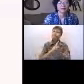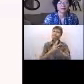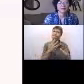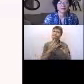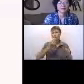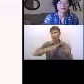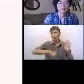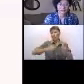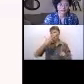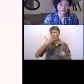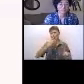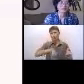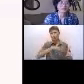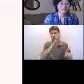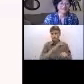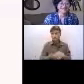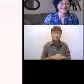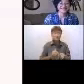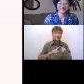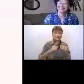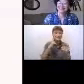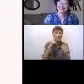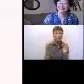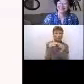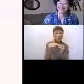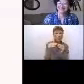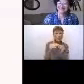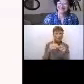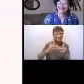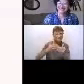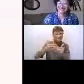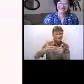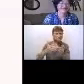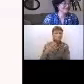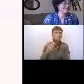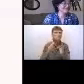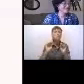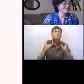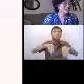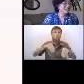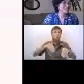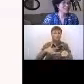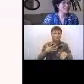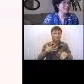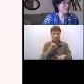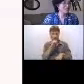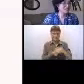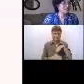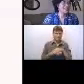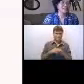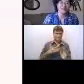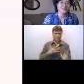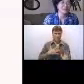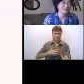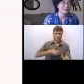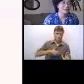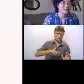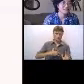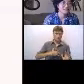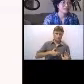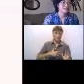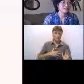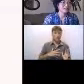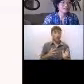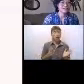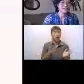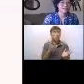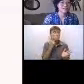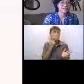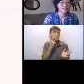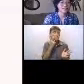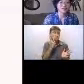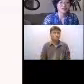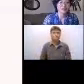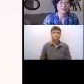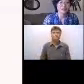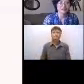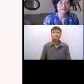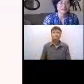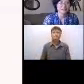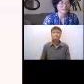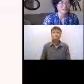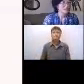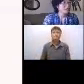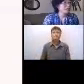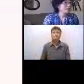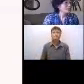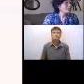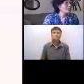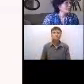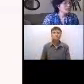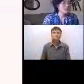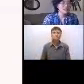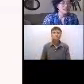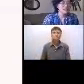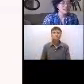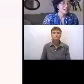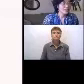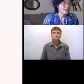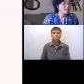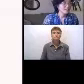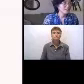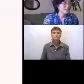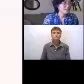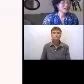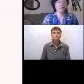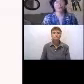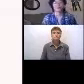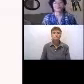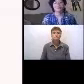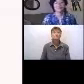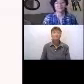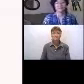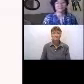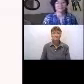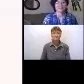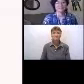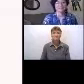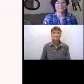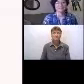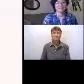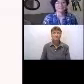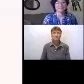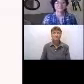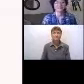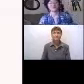more uncomfortable. All right. Great. BIPOC. It really just the acronym,